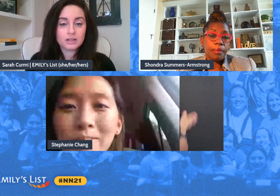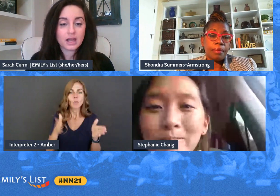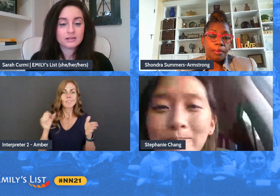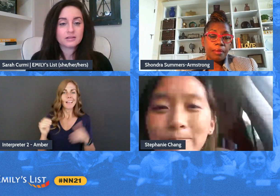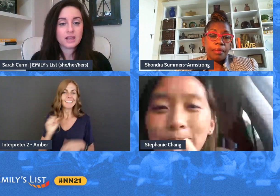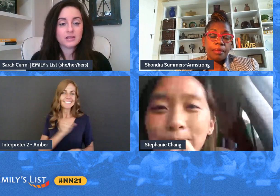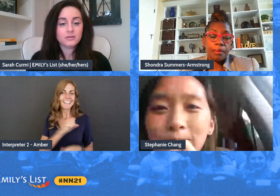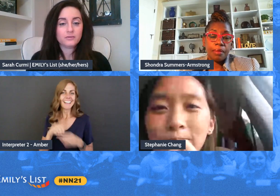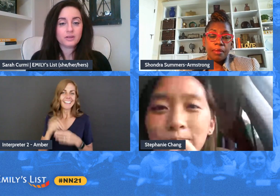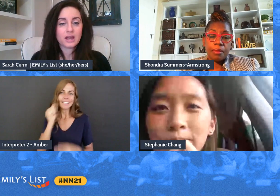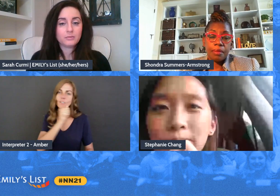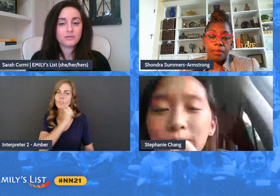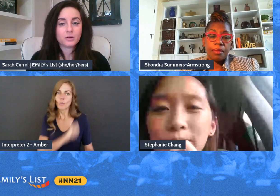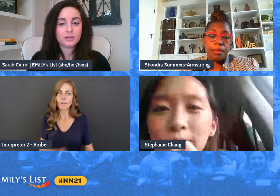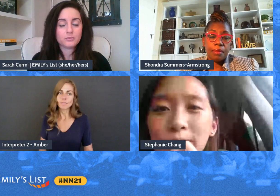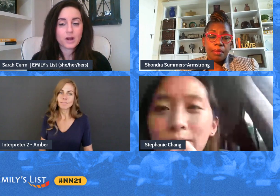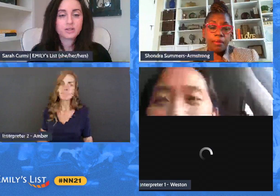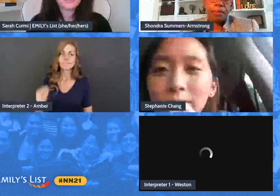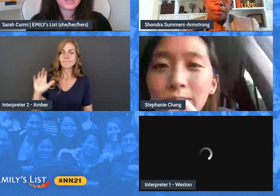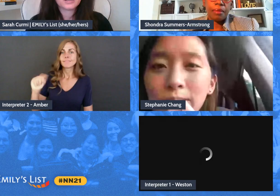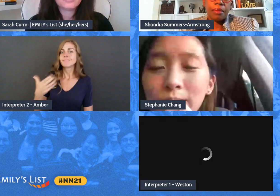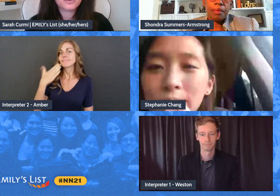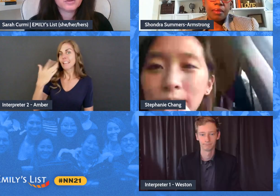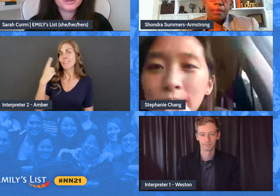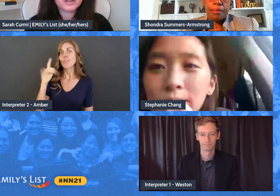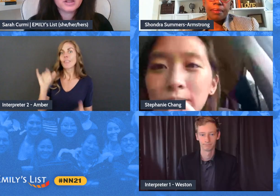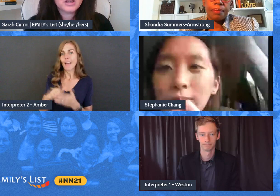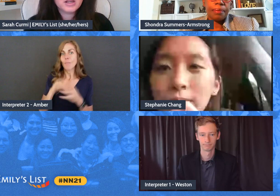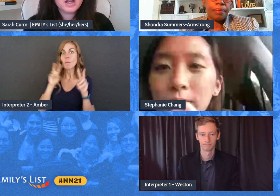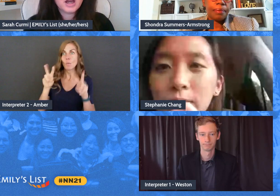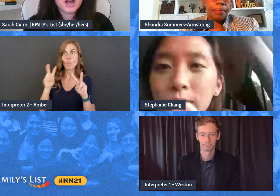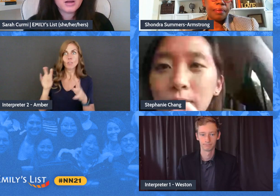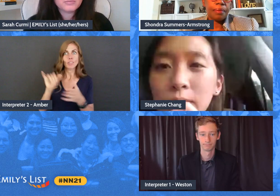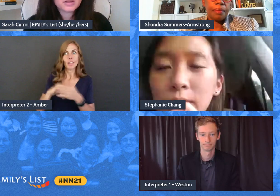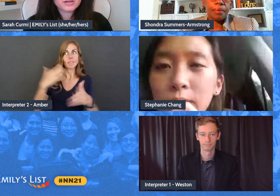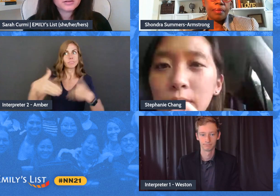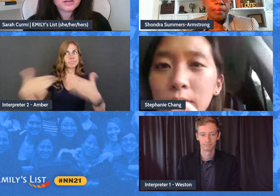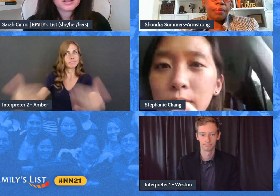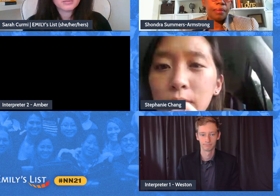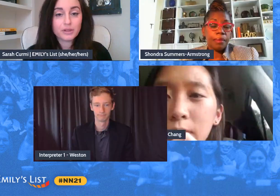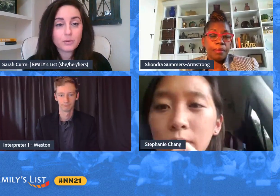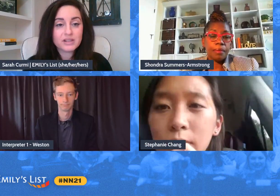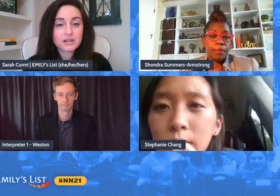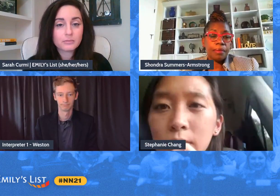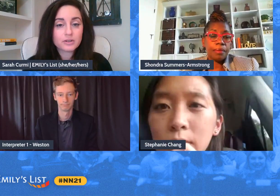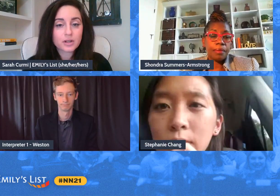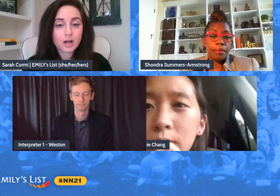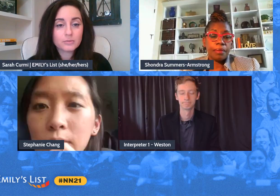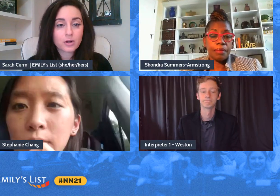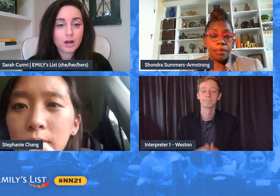Yes. Thank you for that. We've all been watching that unfold. The Assembly woman Summers Armstrong,